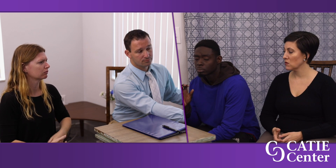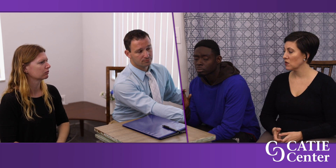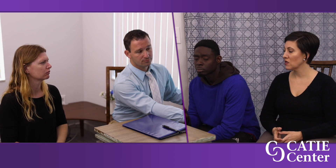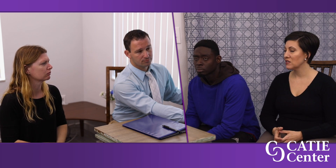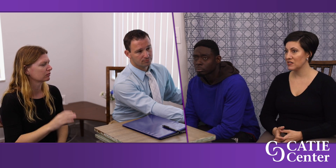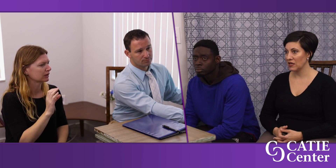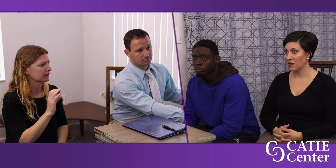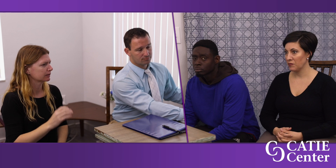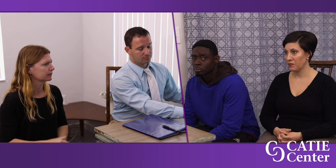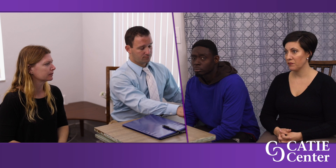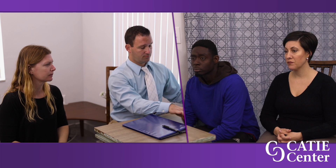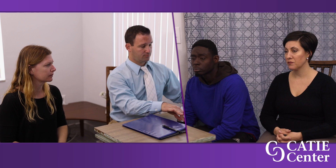C.